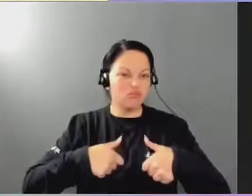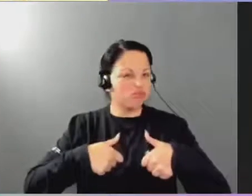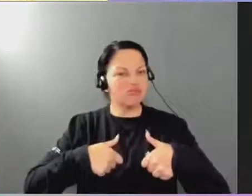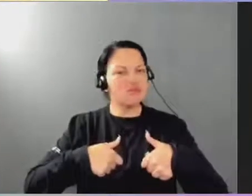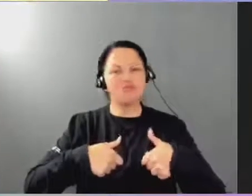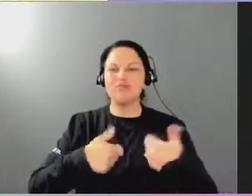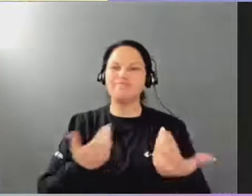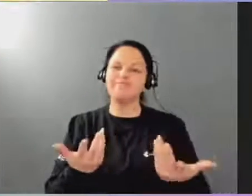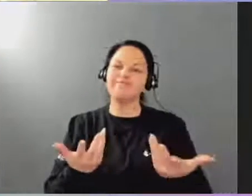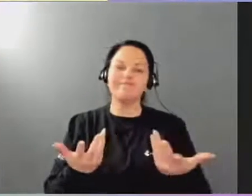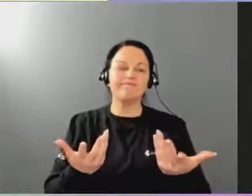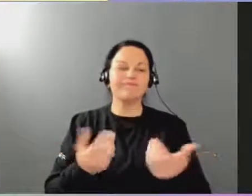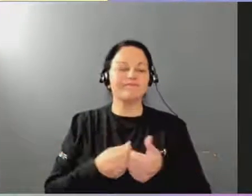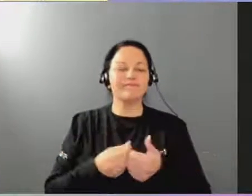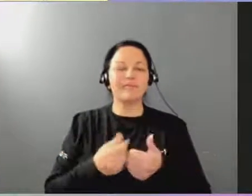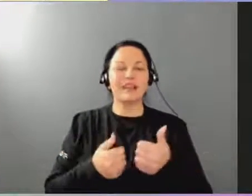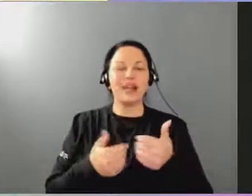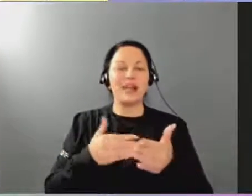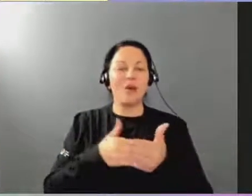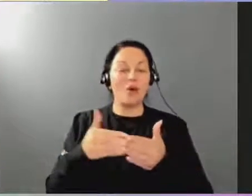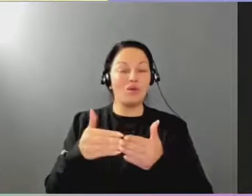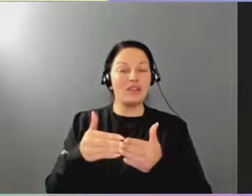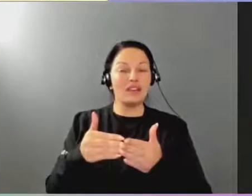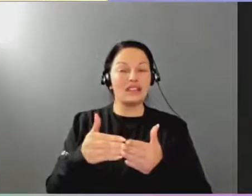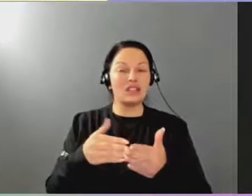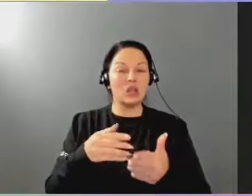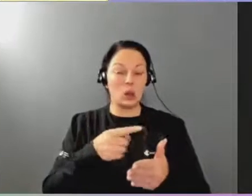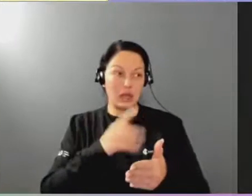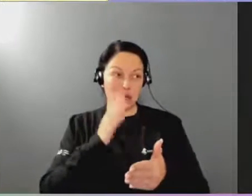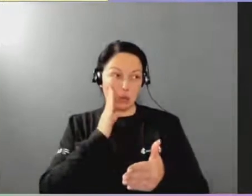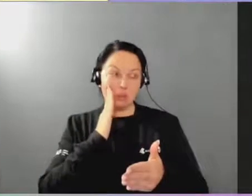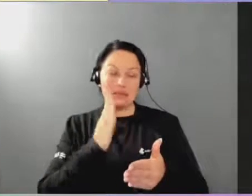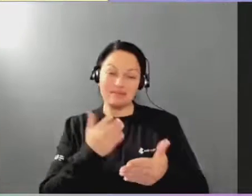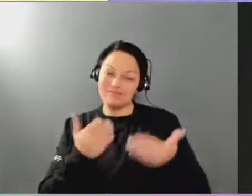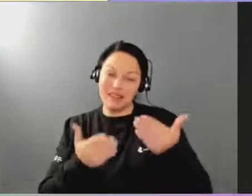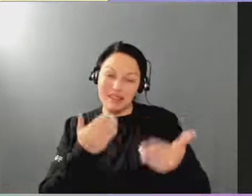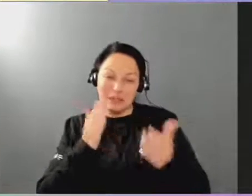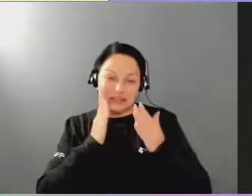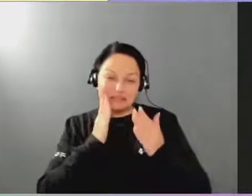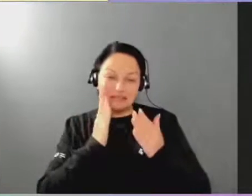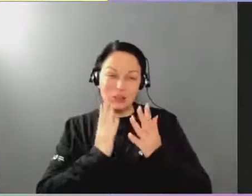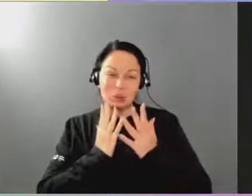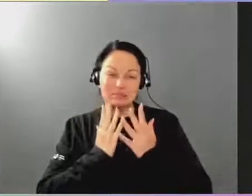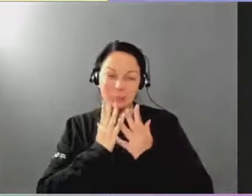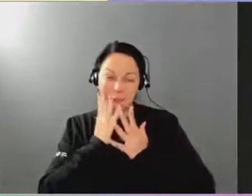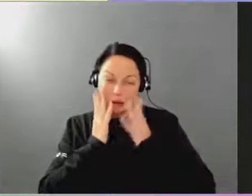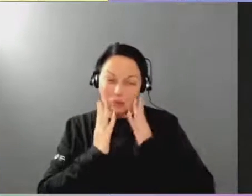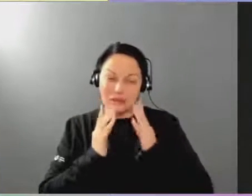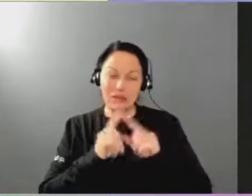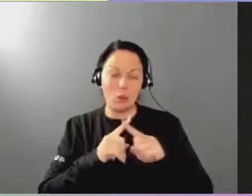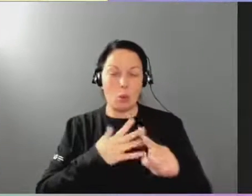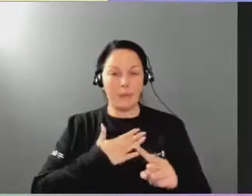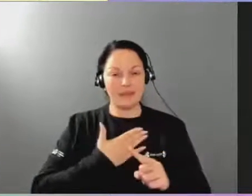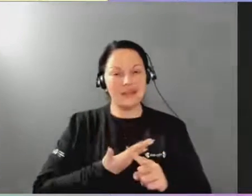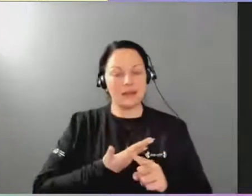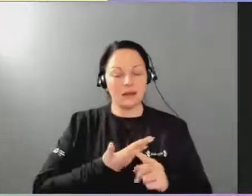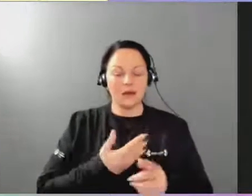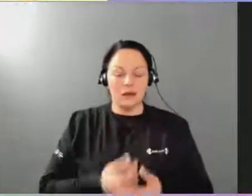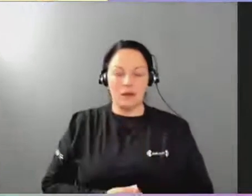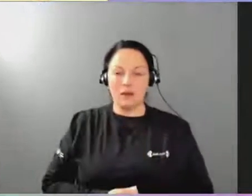that their vision is going, hearing is going, they're not sharp as they used to be period a lot of them are